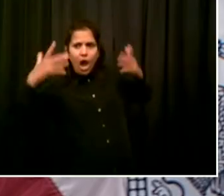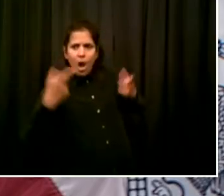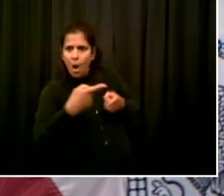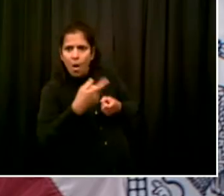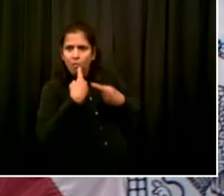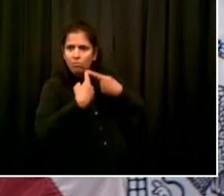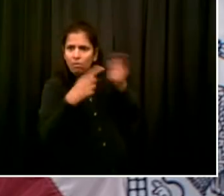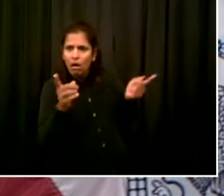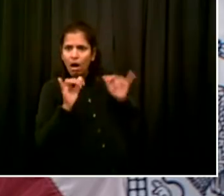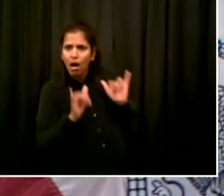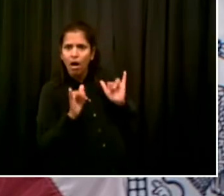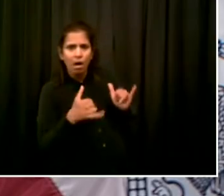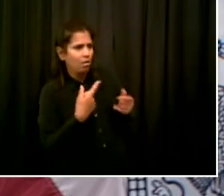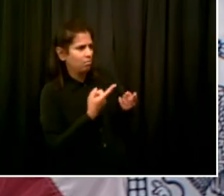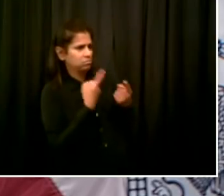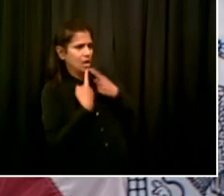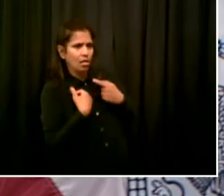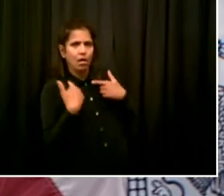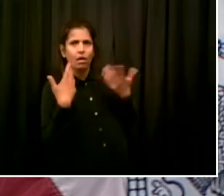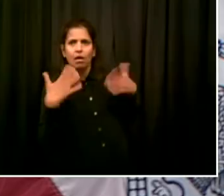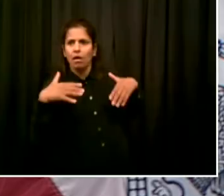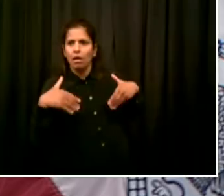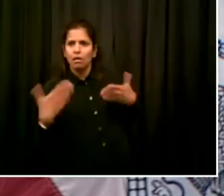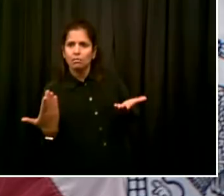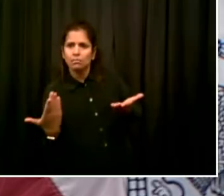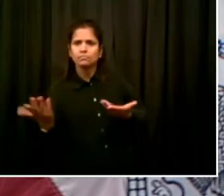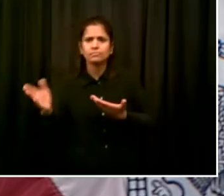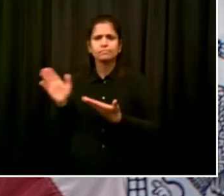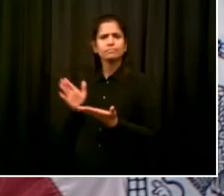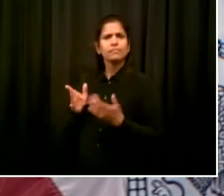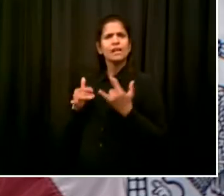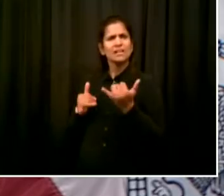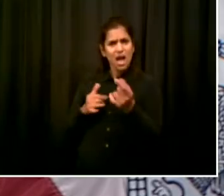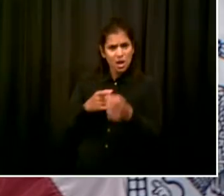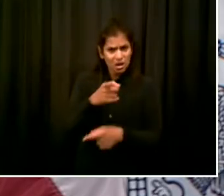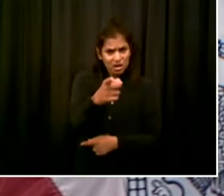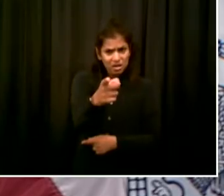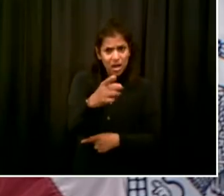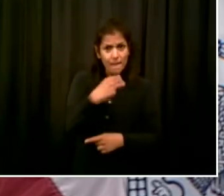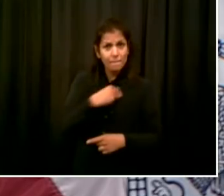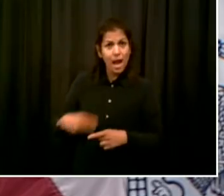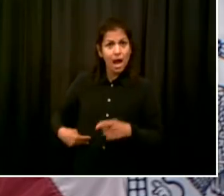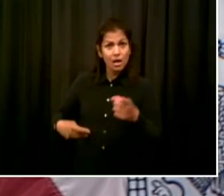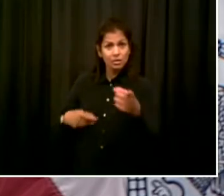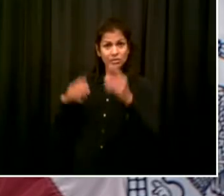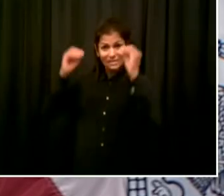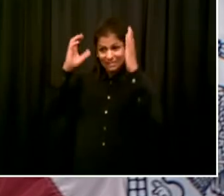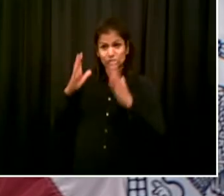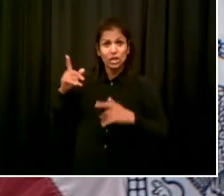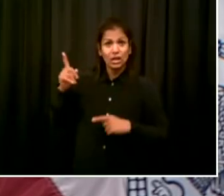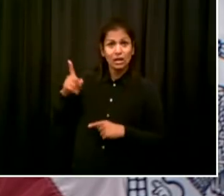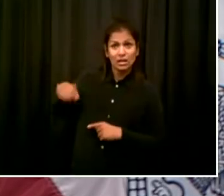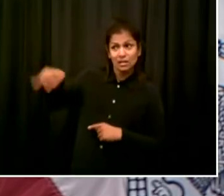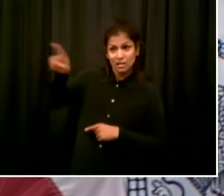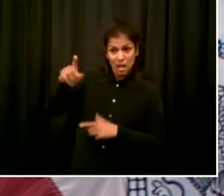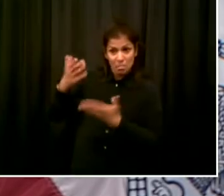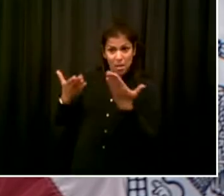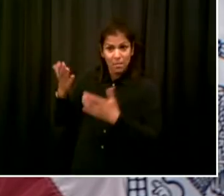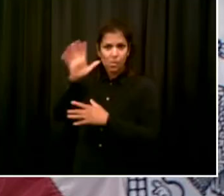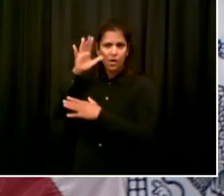CONCERNED ABOUT A STRIKE IN THE EXTREME BUT AT